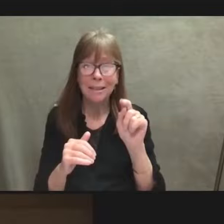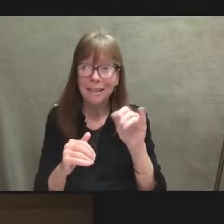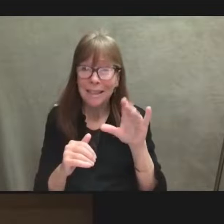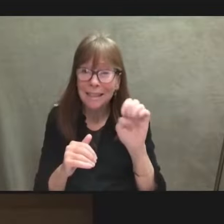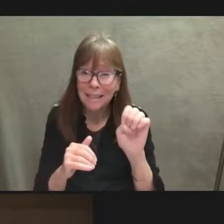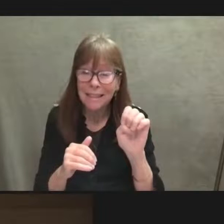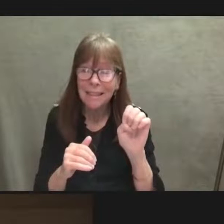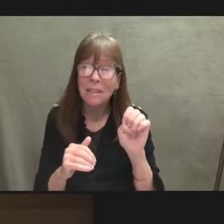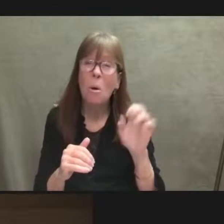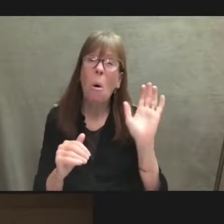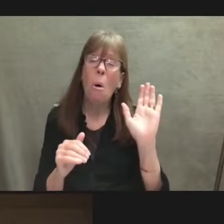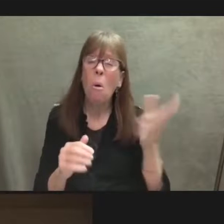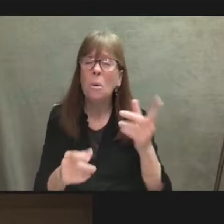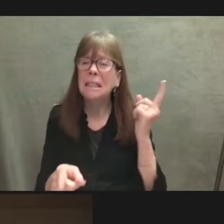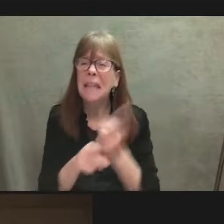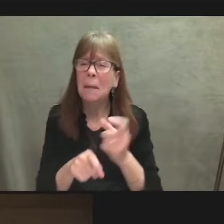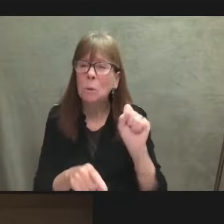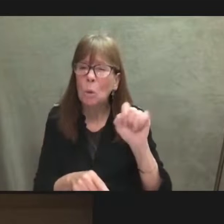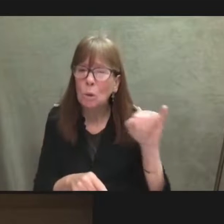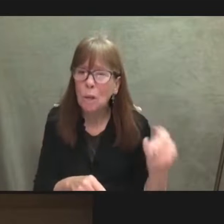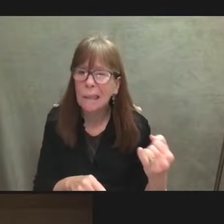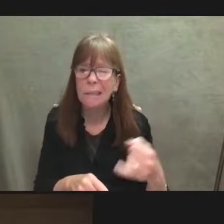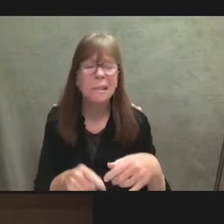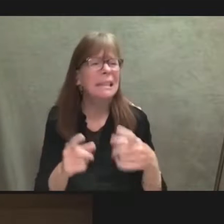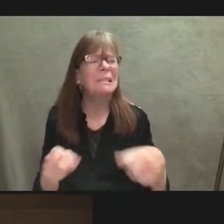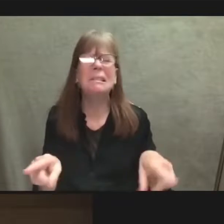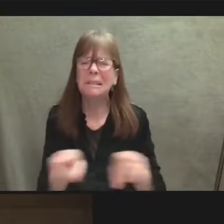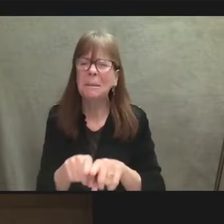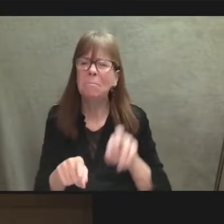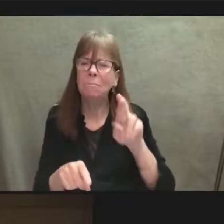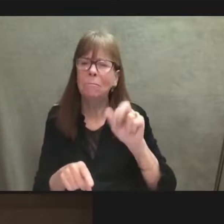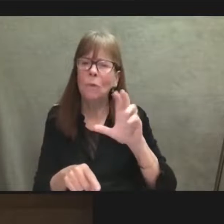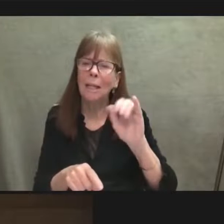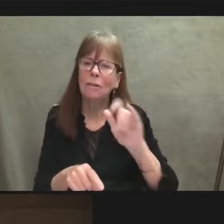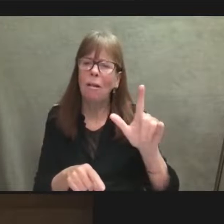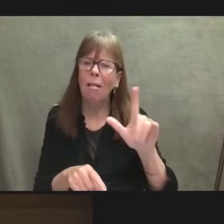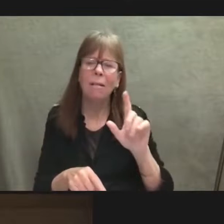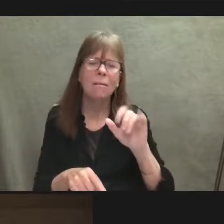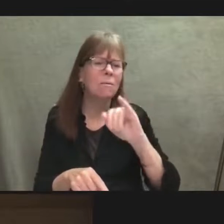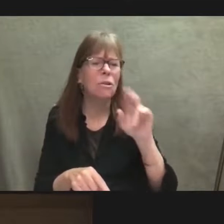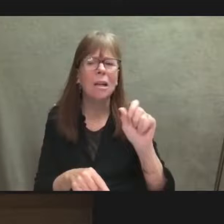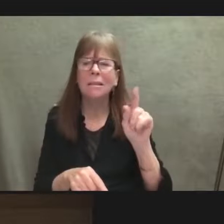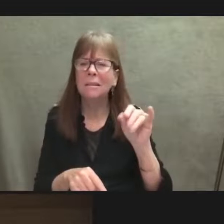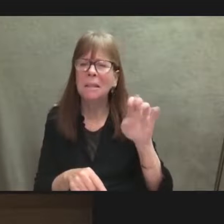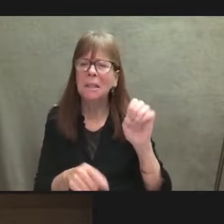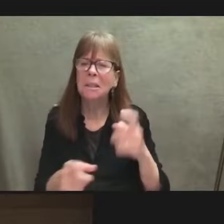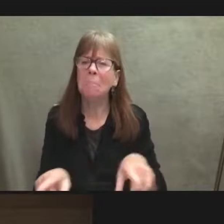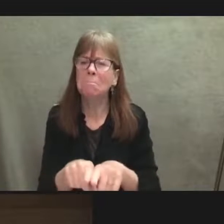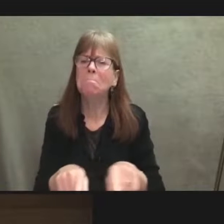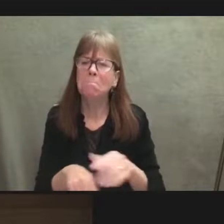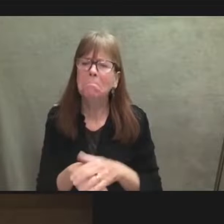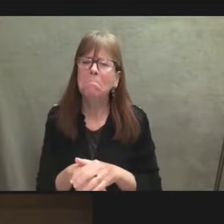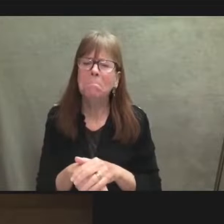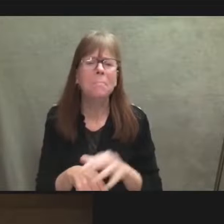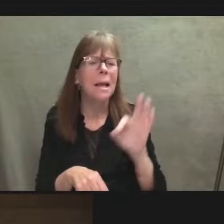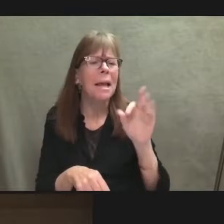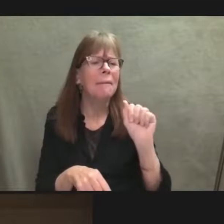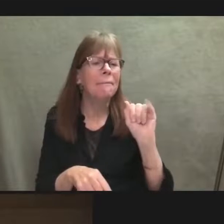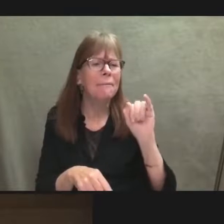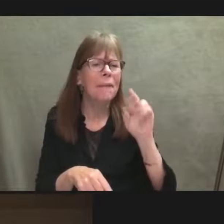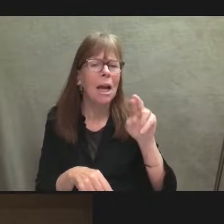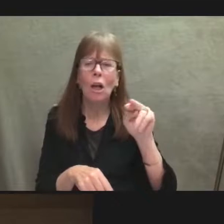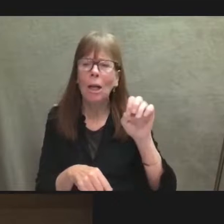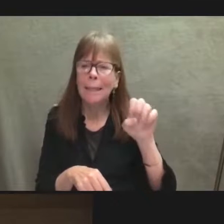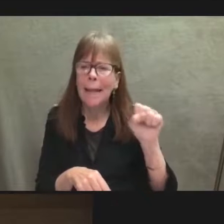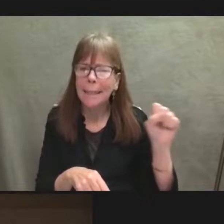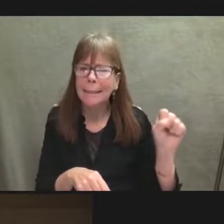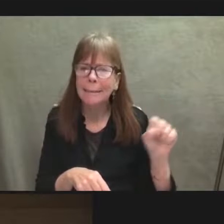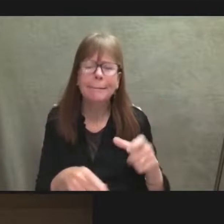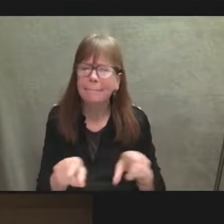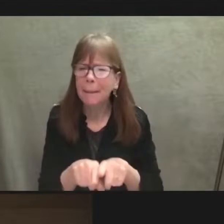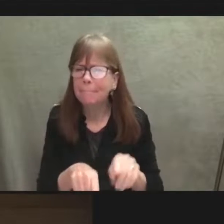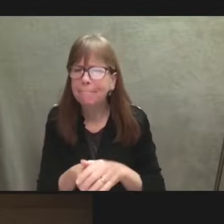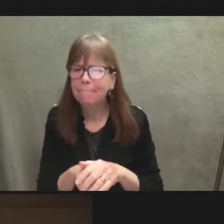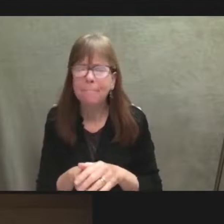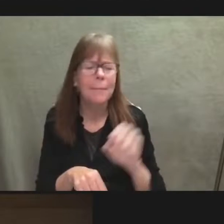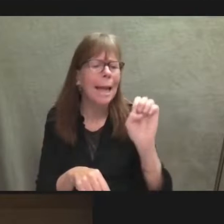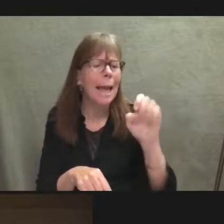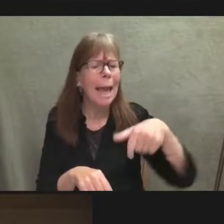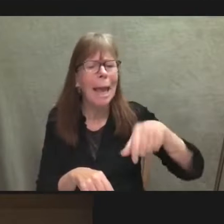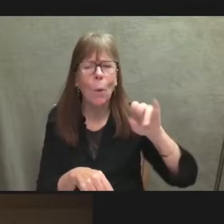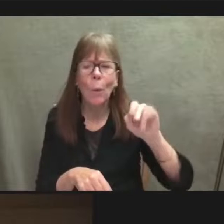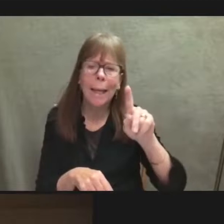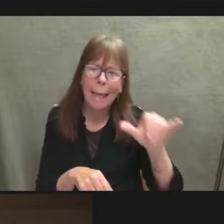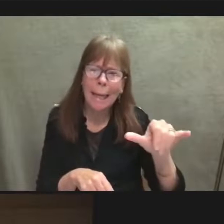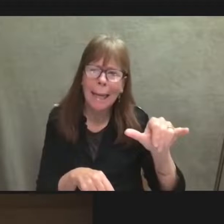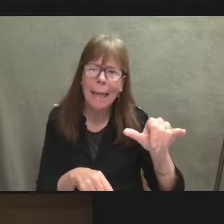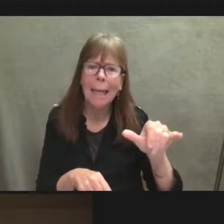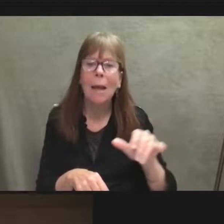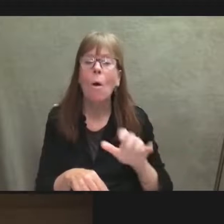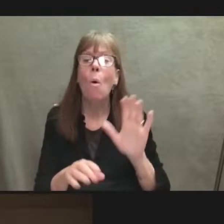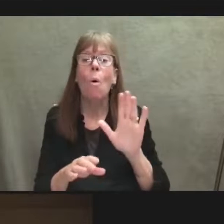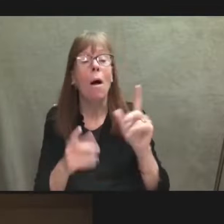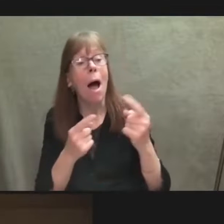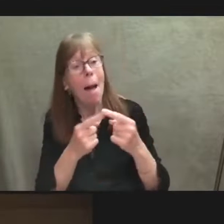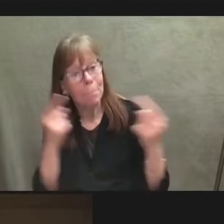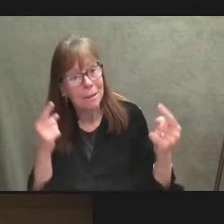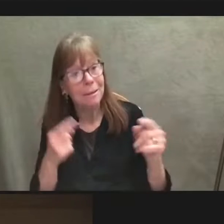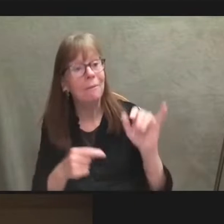justice or racial justice… you know, fairness or equity or the opposite of inequity or injustice,